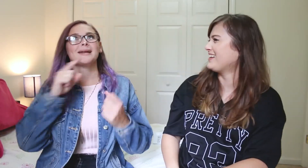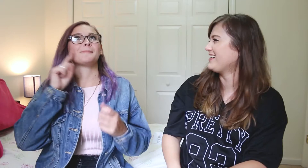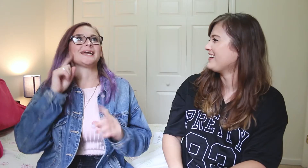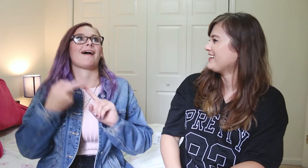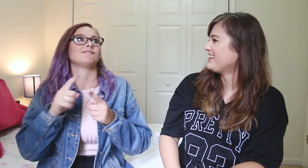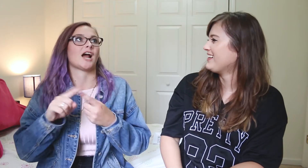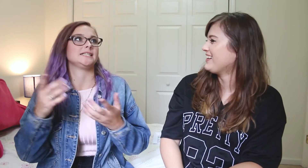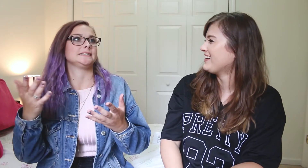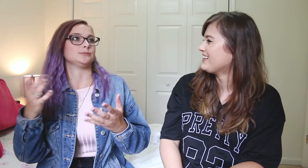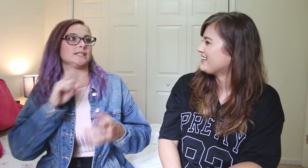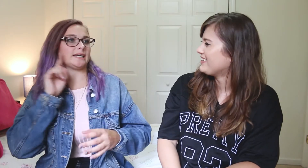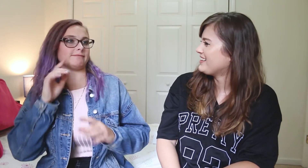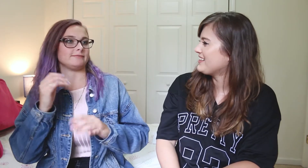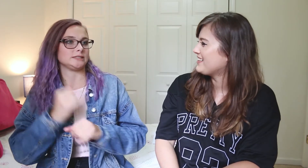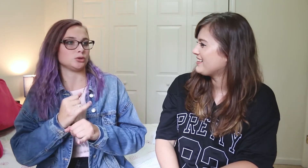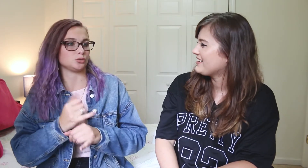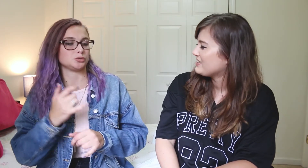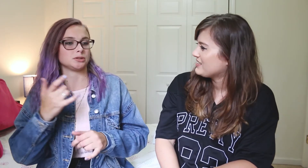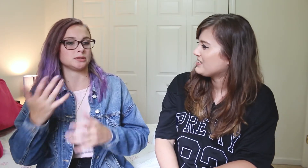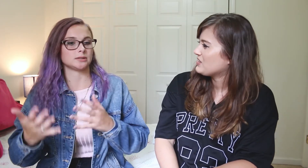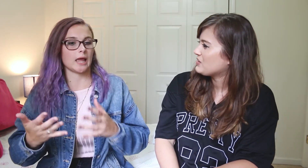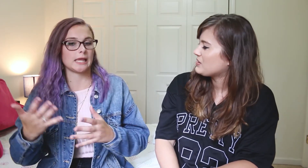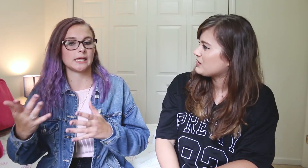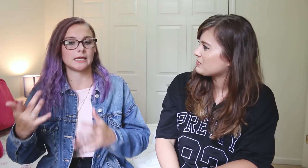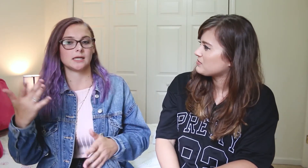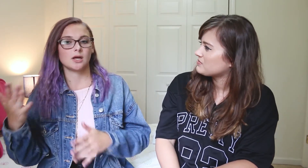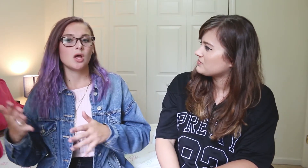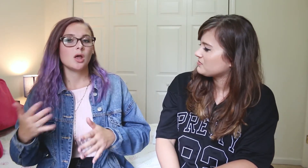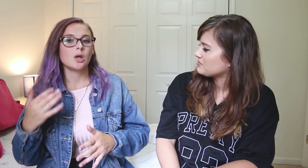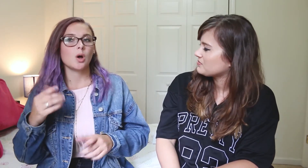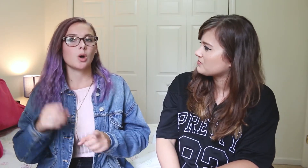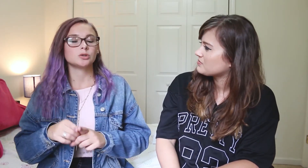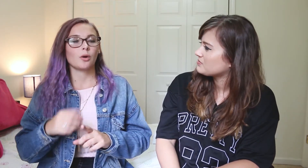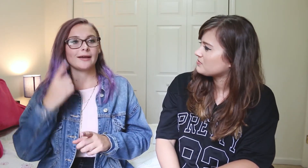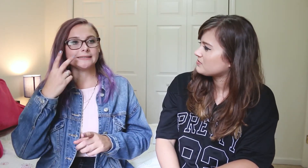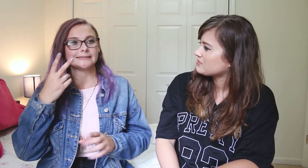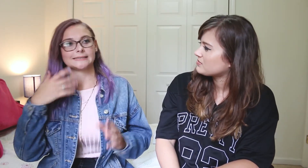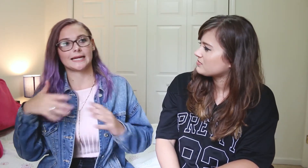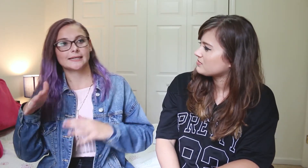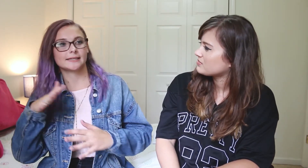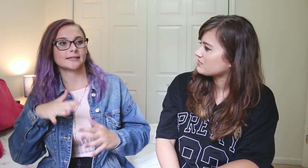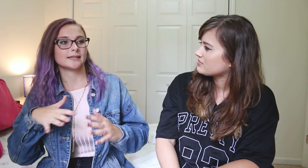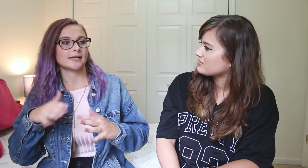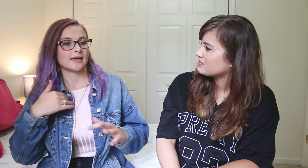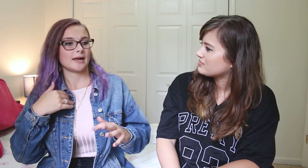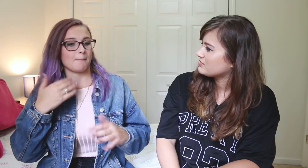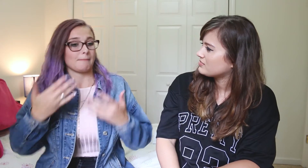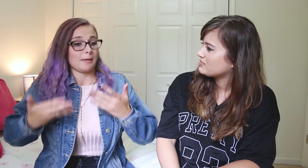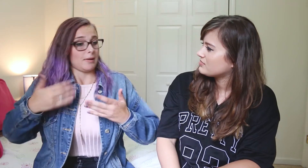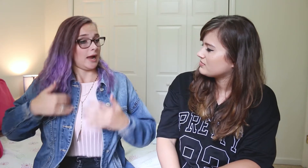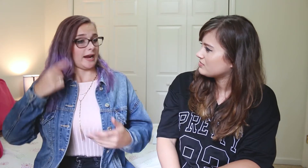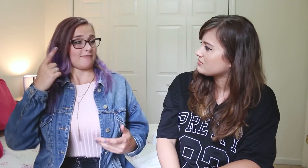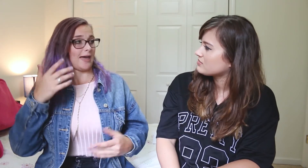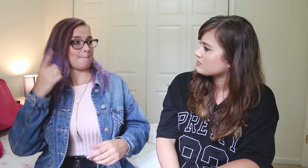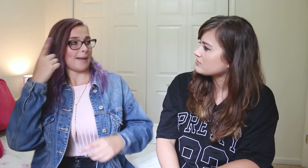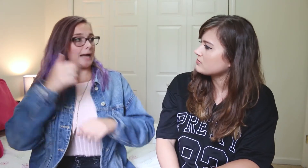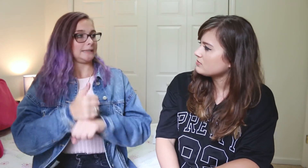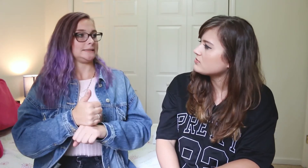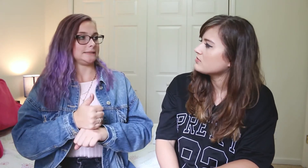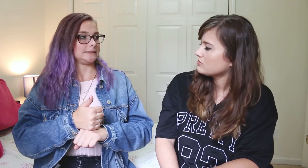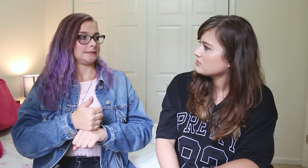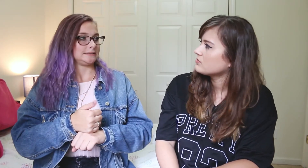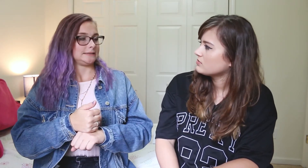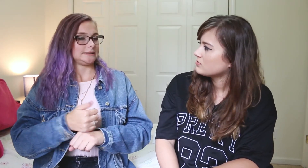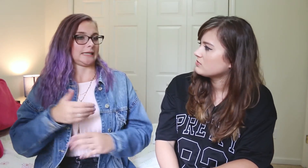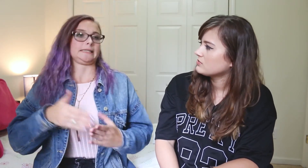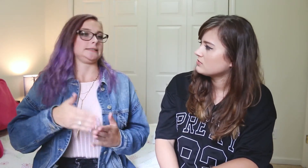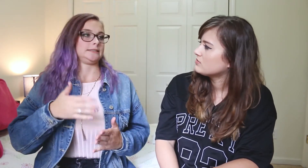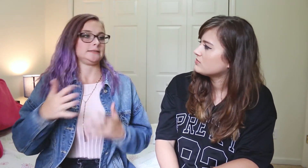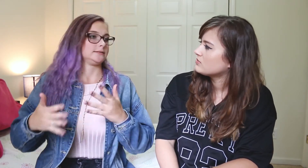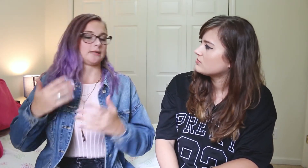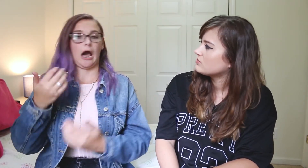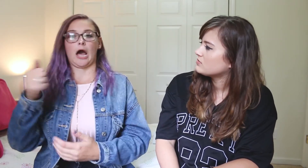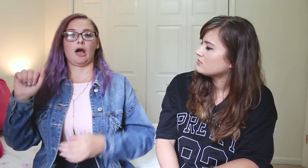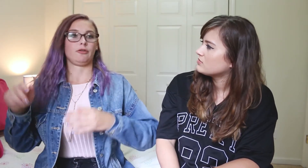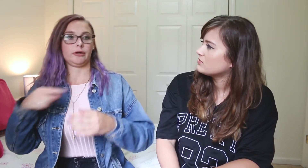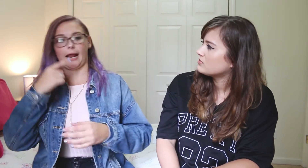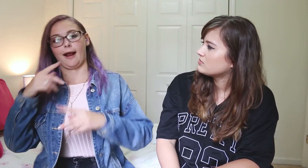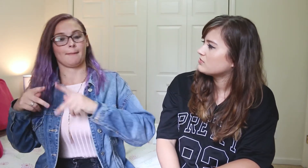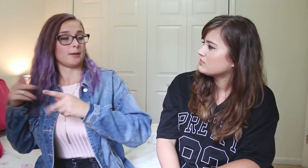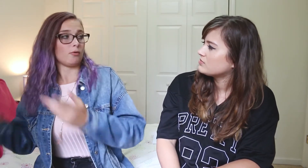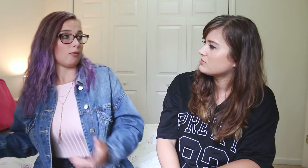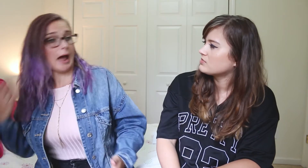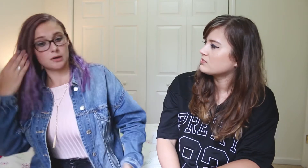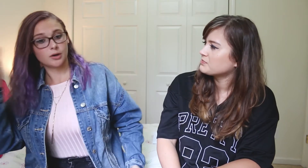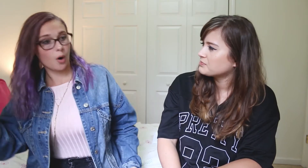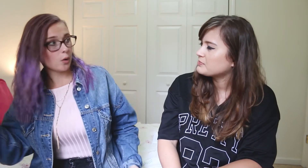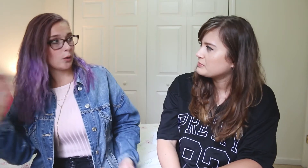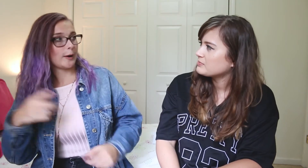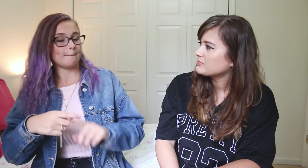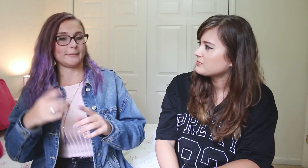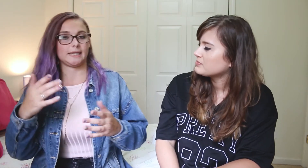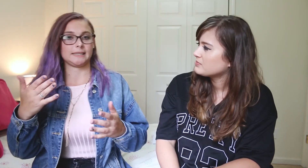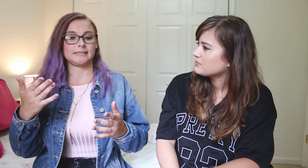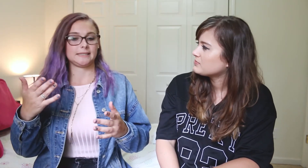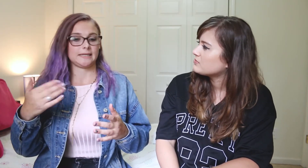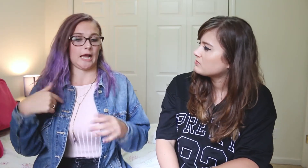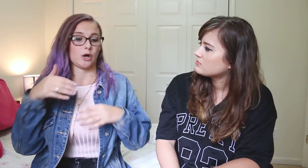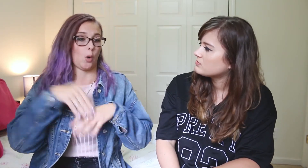Many of my friend who go to Deaf schools- maybe I'd have that bias against hearing people I don’t know.